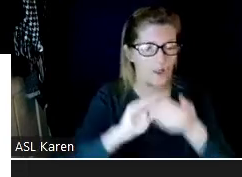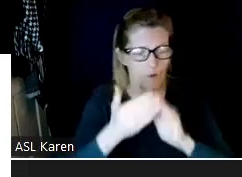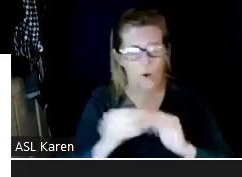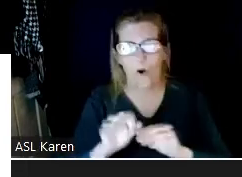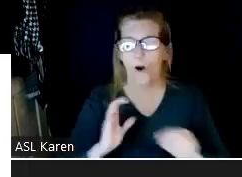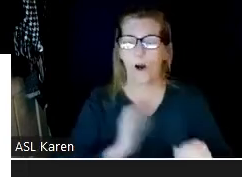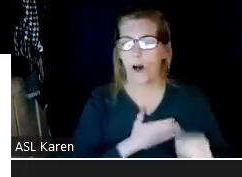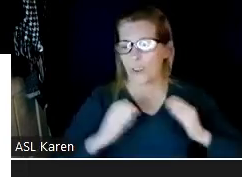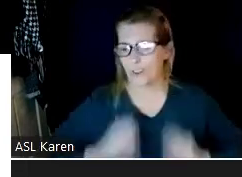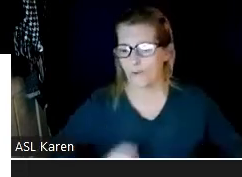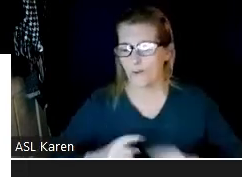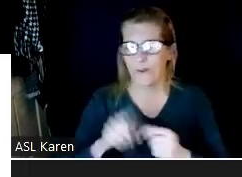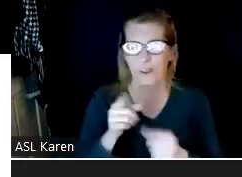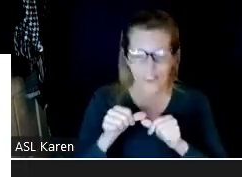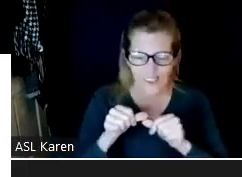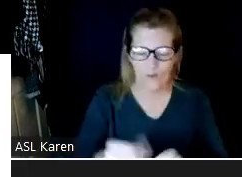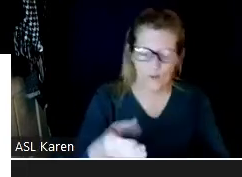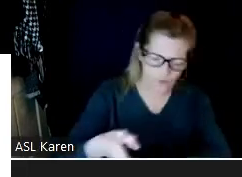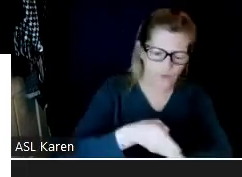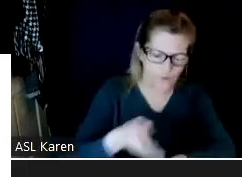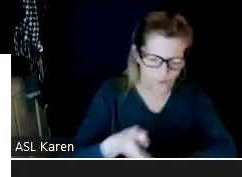in order to continuously improve the tool.